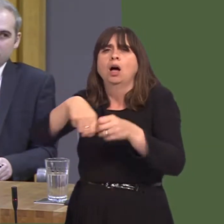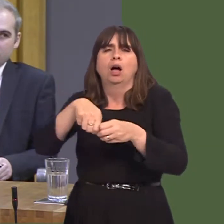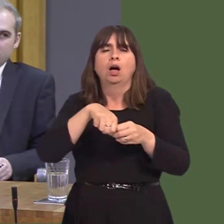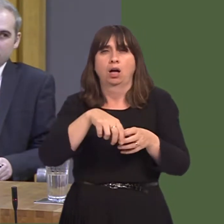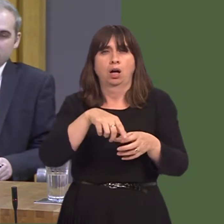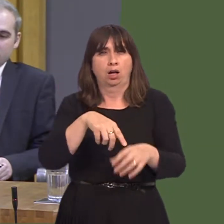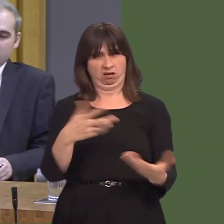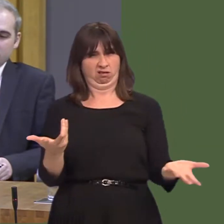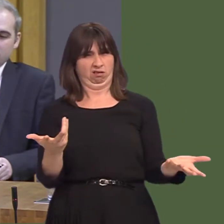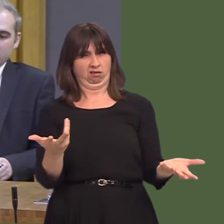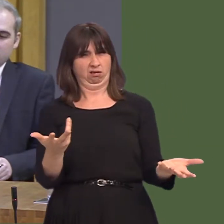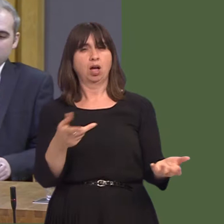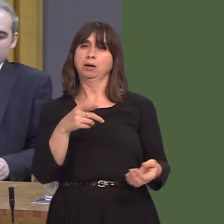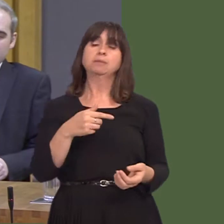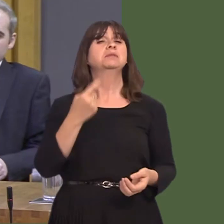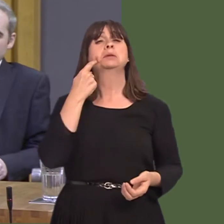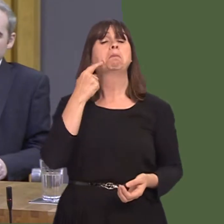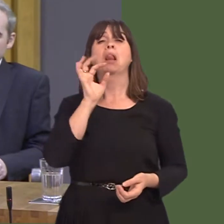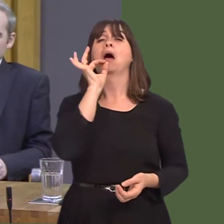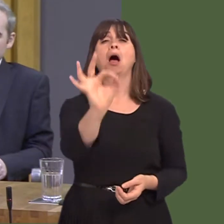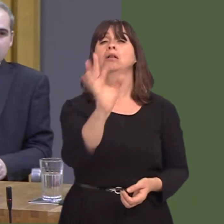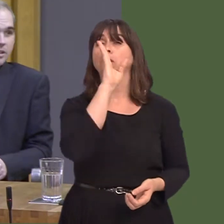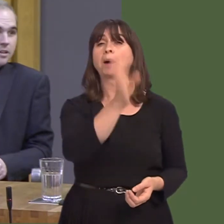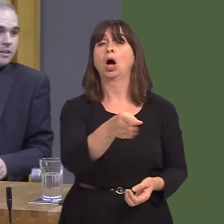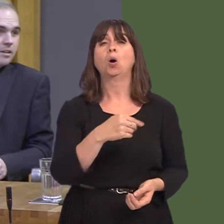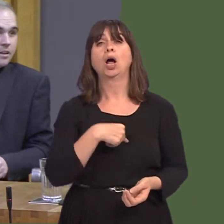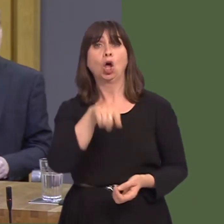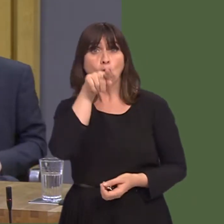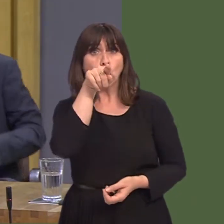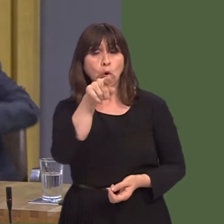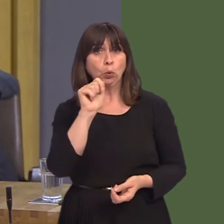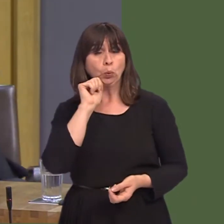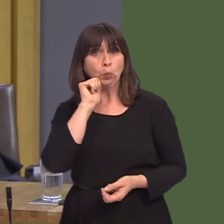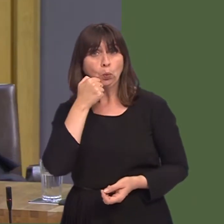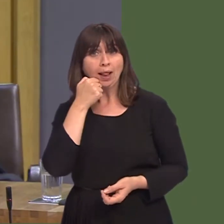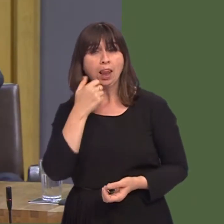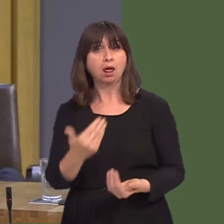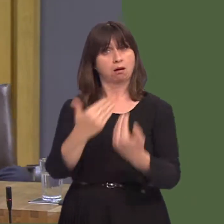First Minister, I've got a simple question: are you willing to take responsibility or